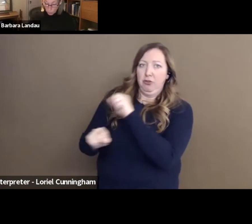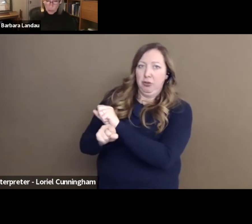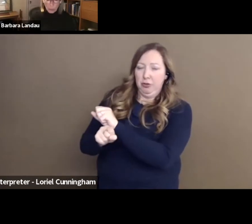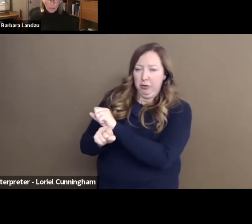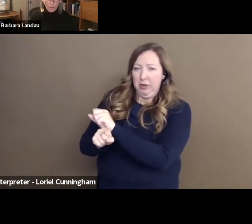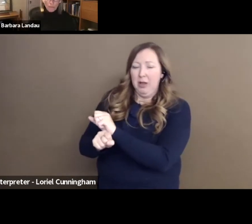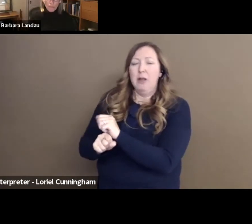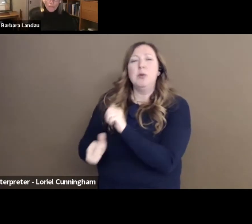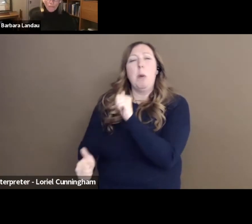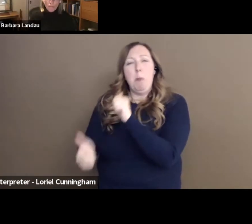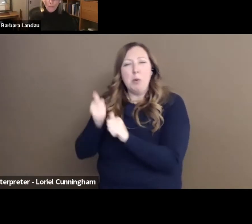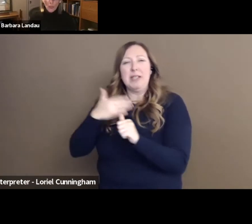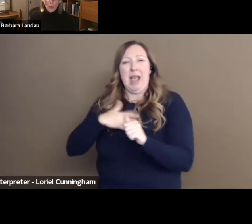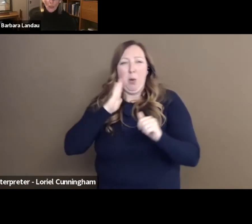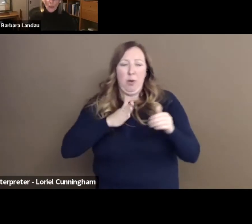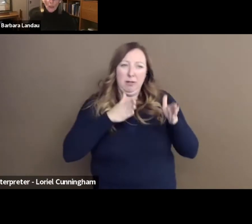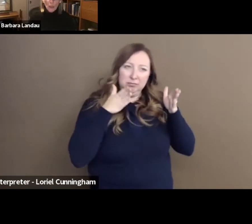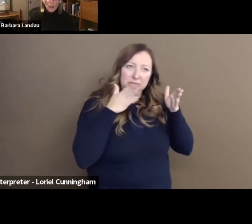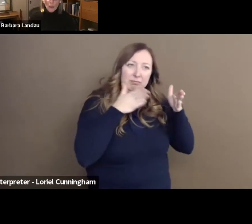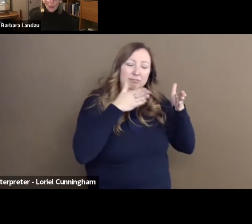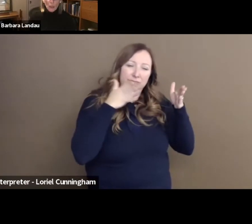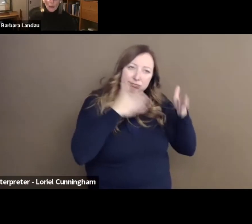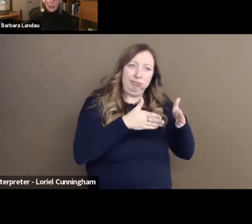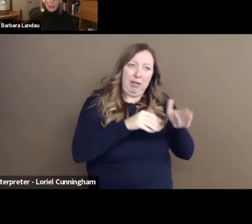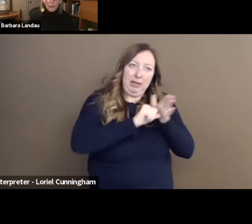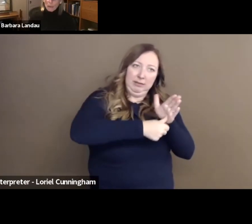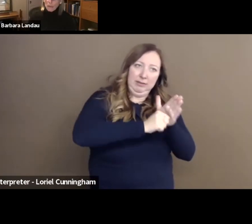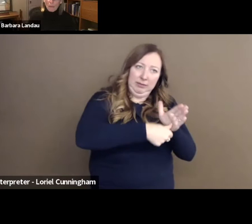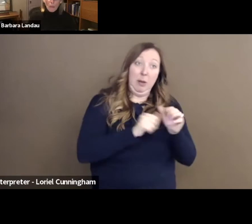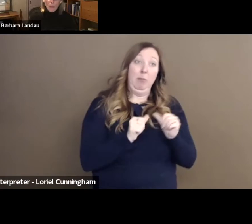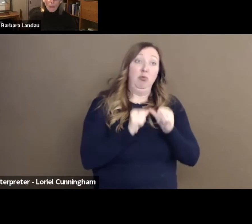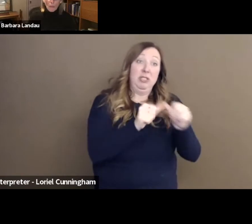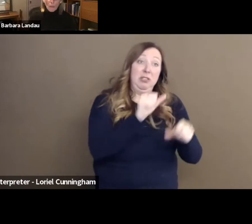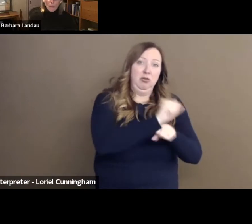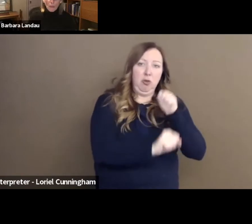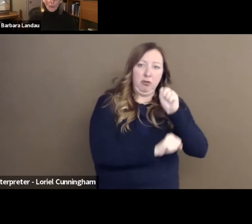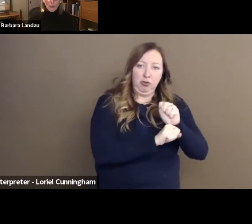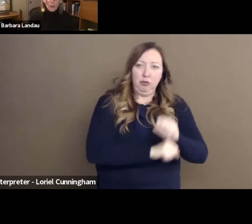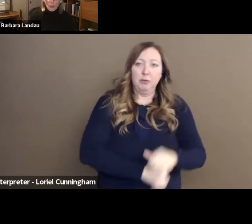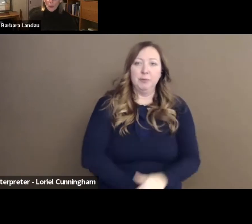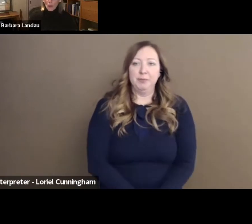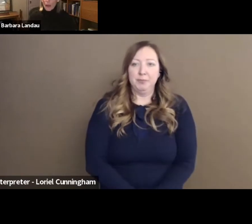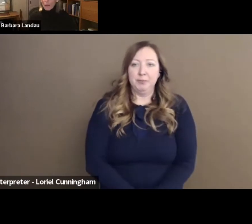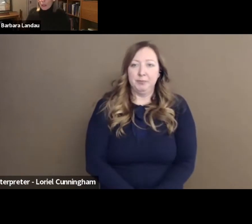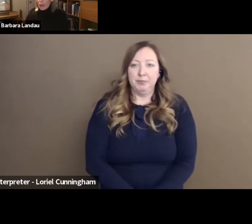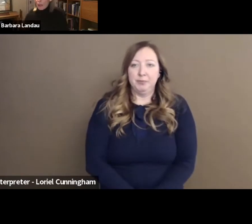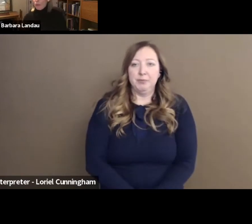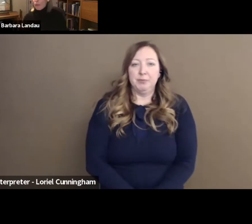see okay